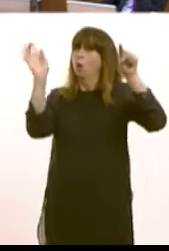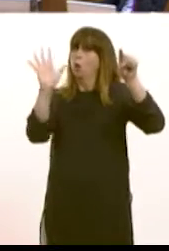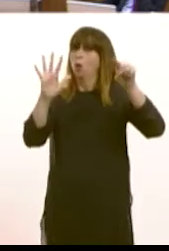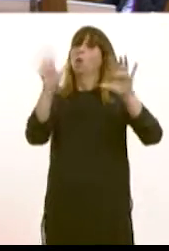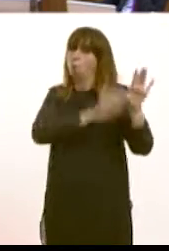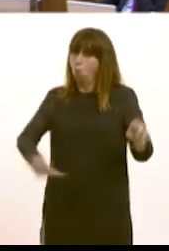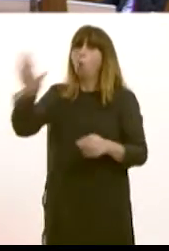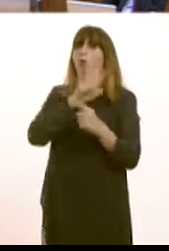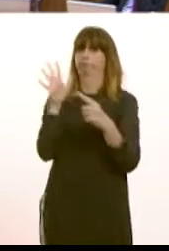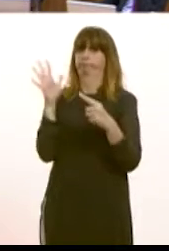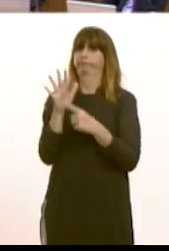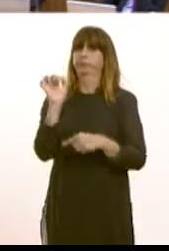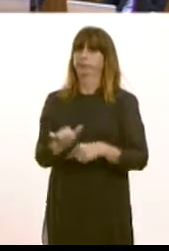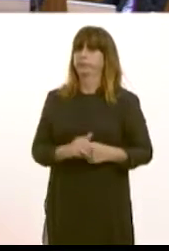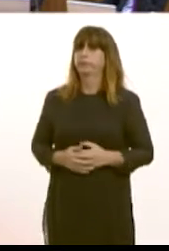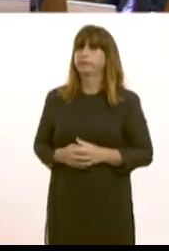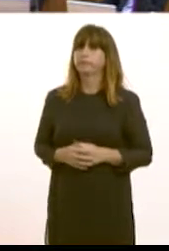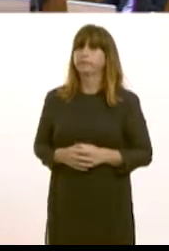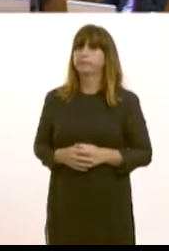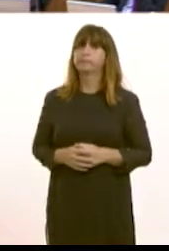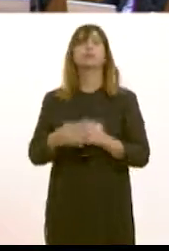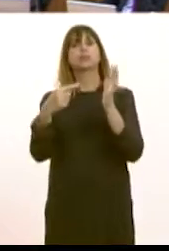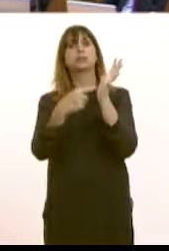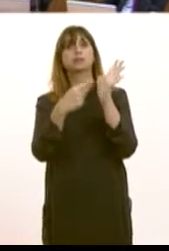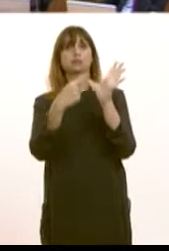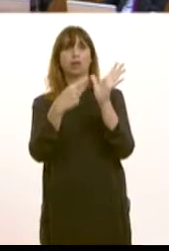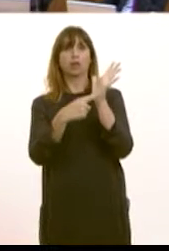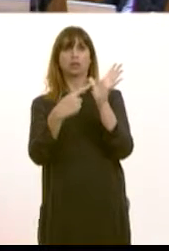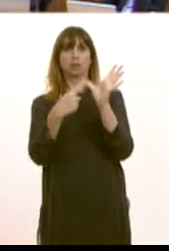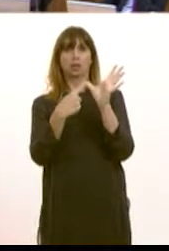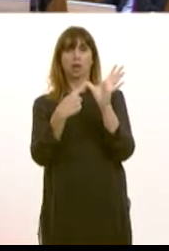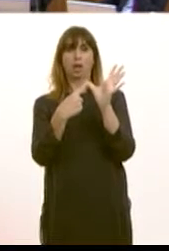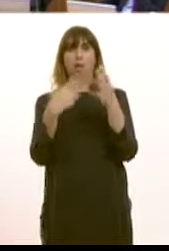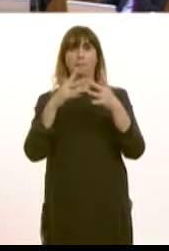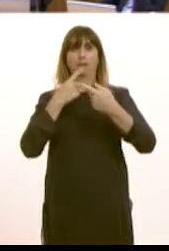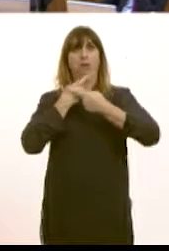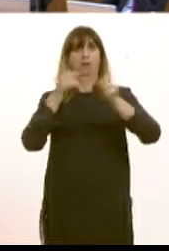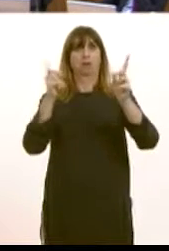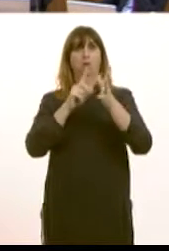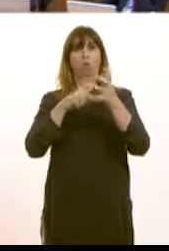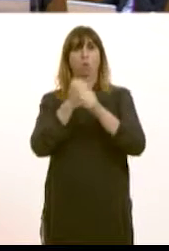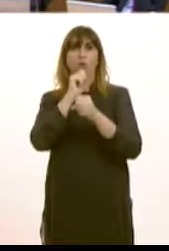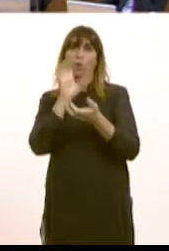Hannah Blythyn: I welcome Tataís August announcement of investment in the Shotton site to create